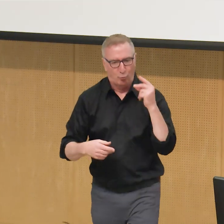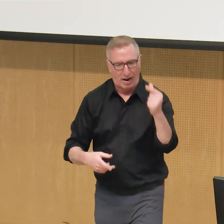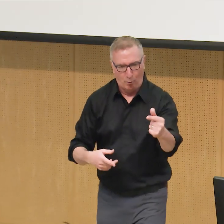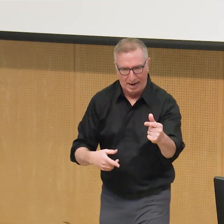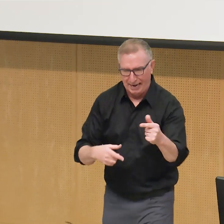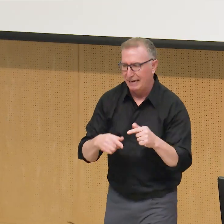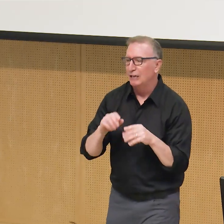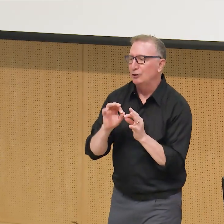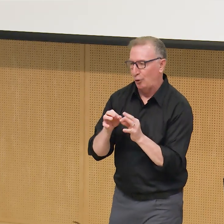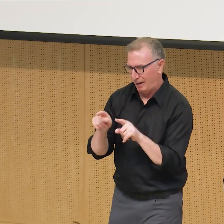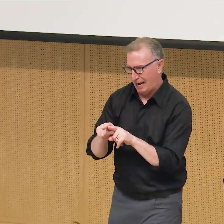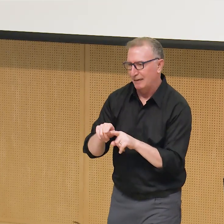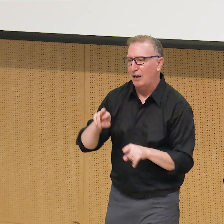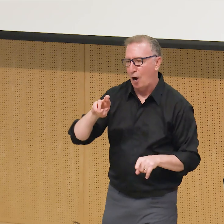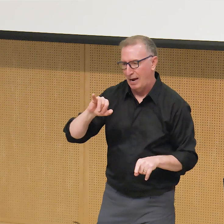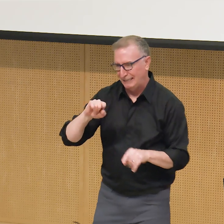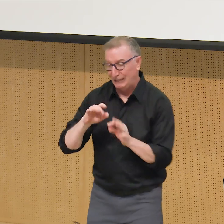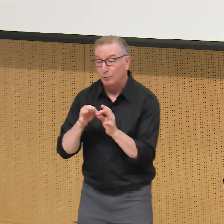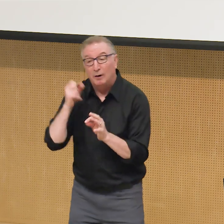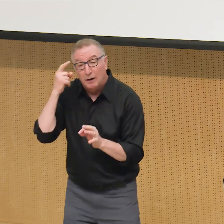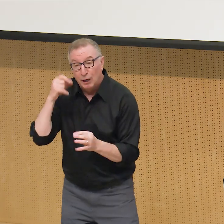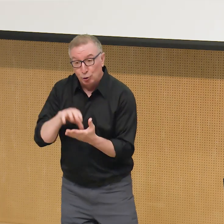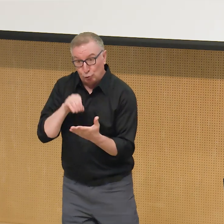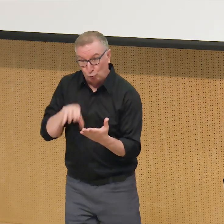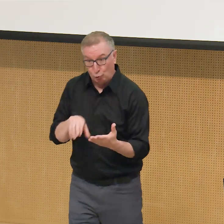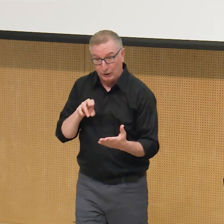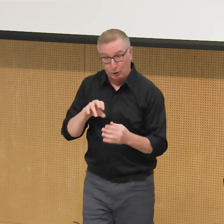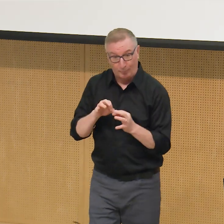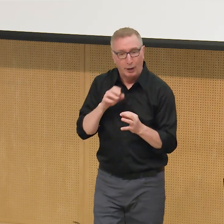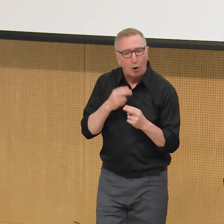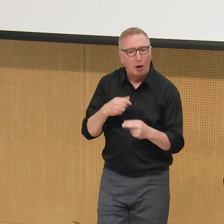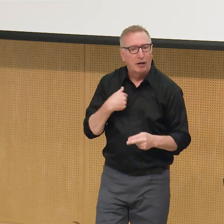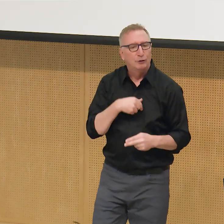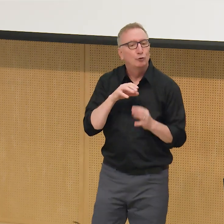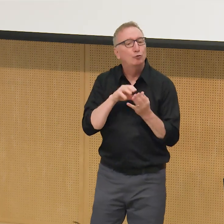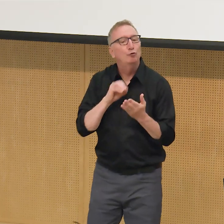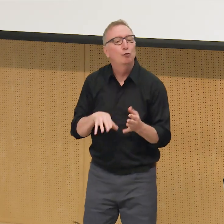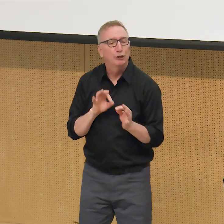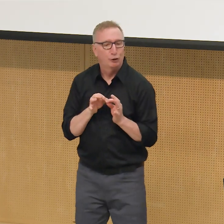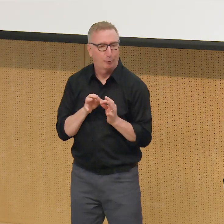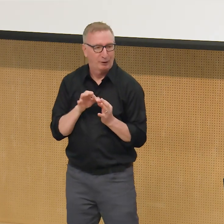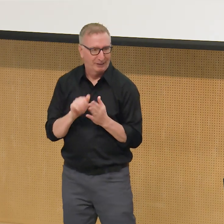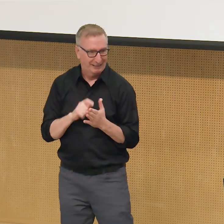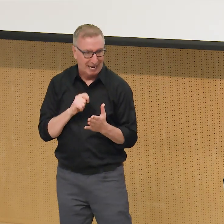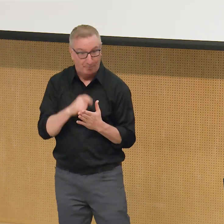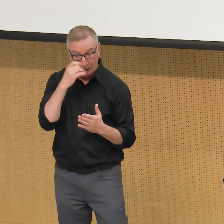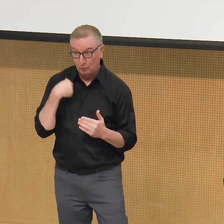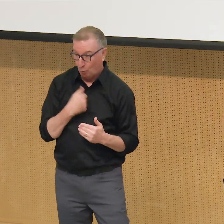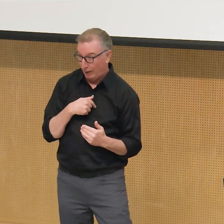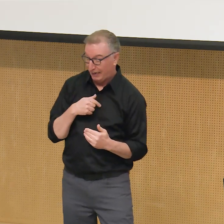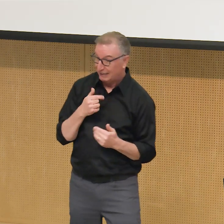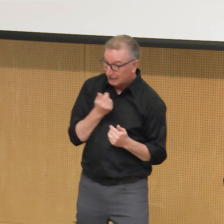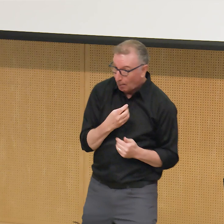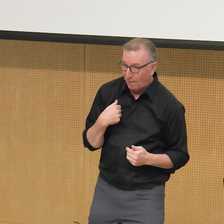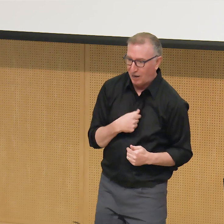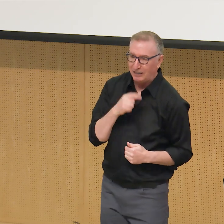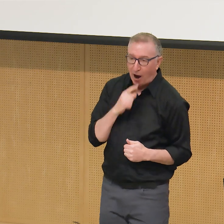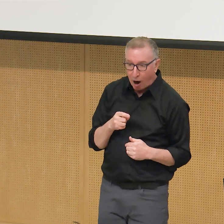That fall after the program, I was hired as an interpreter at RIT. We were called student interpreters at that time